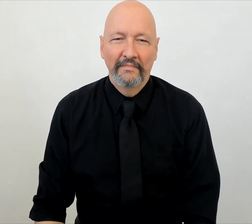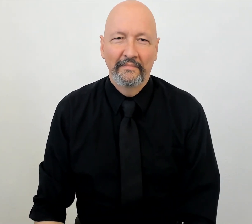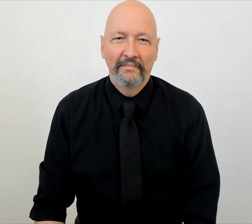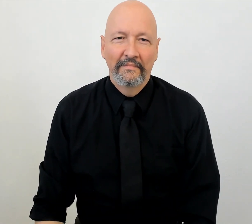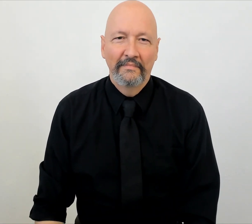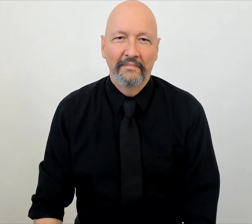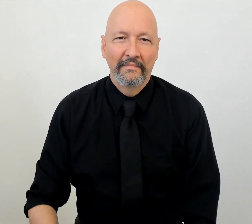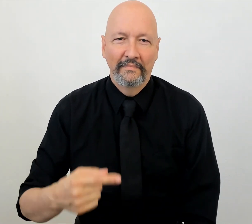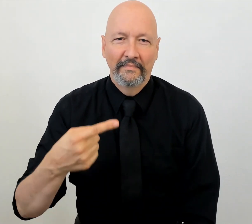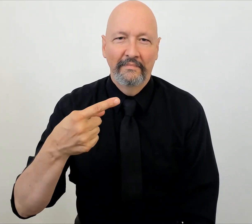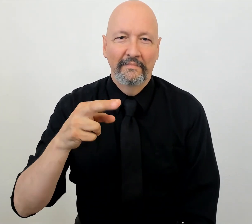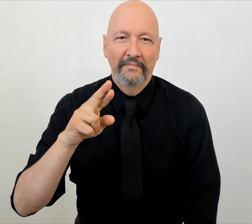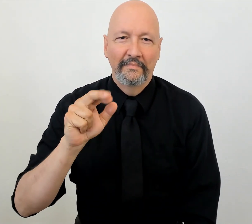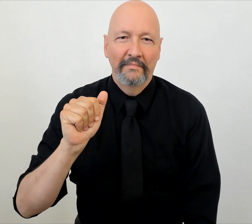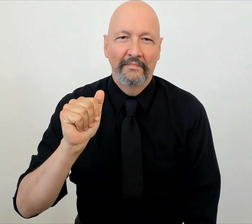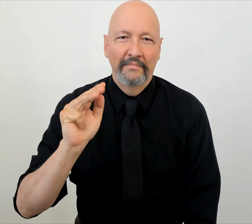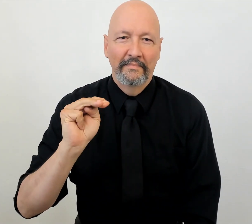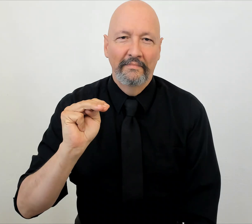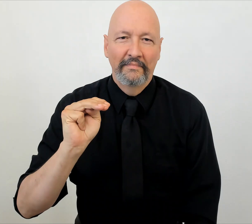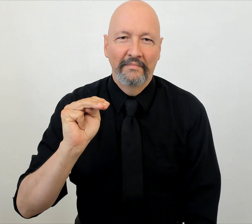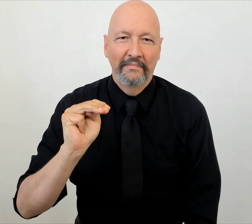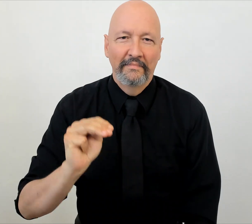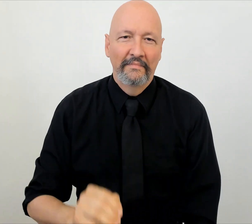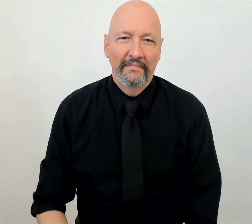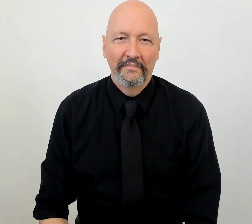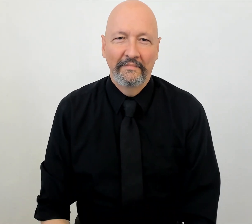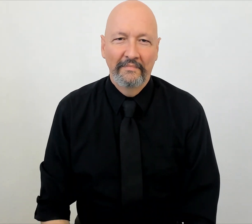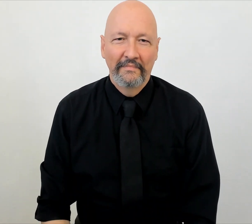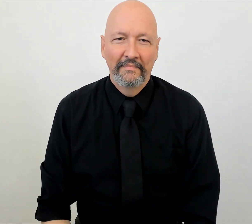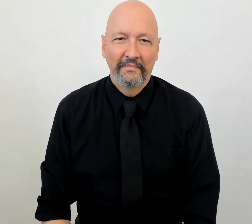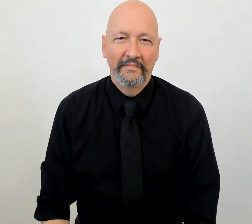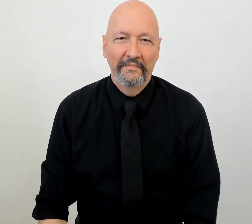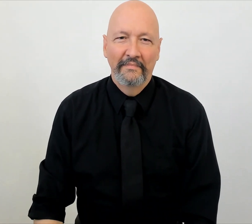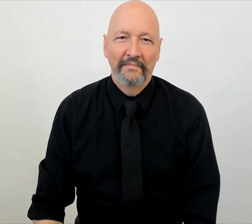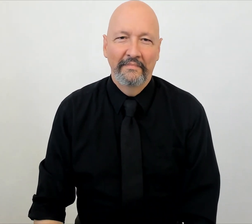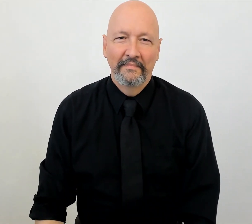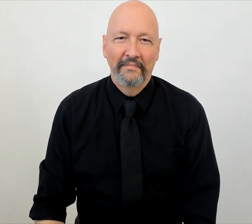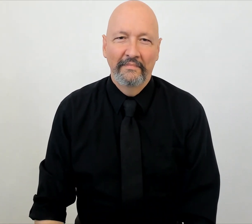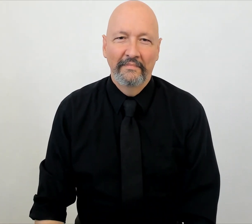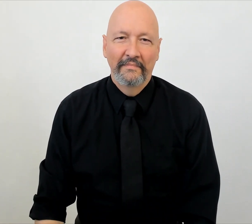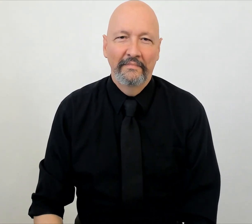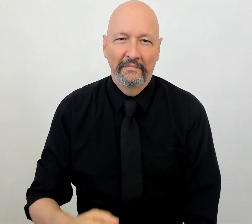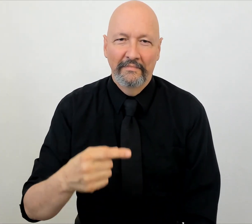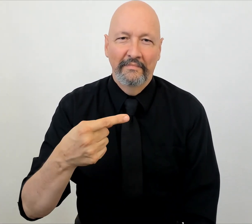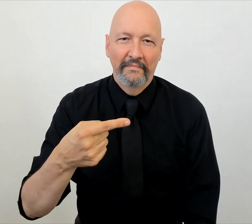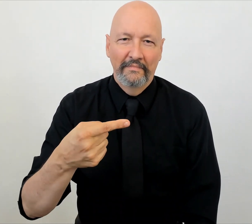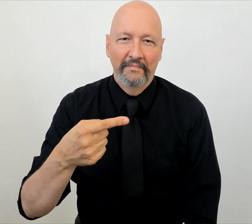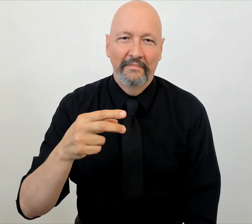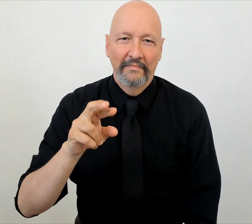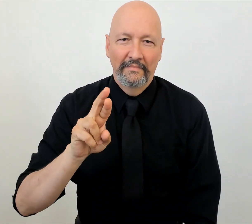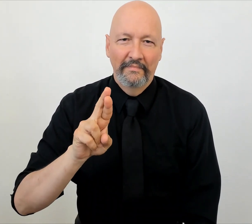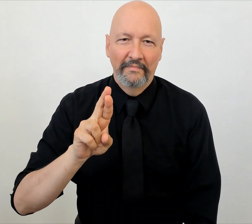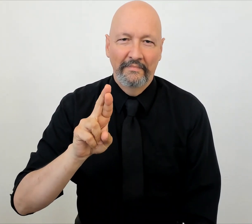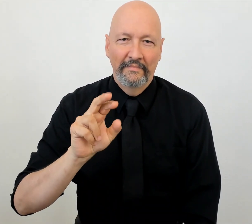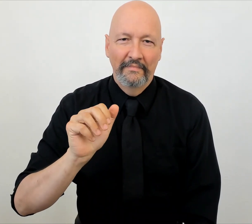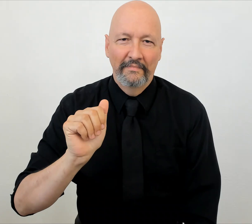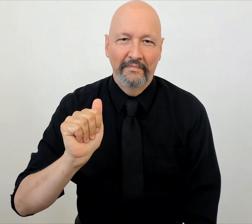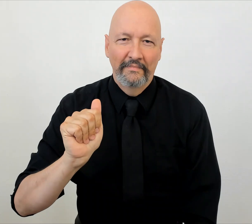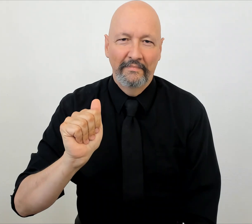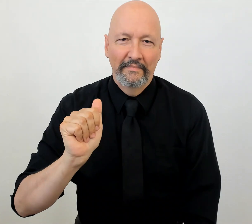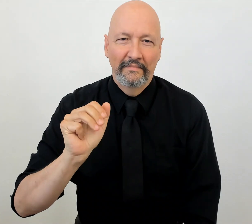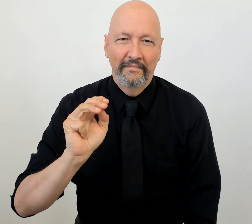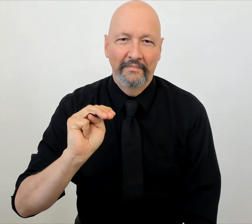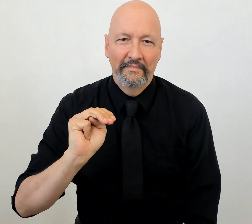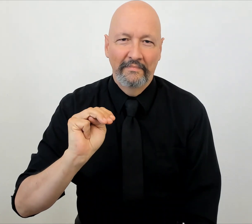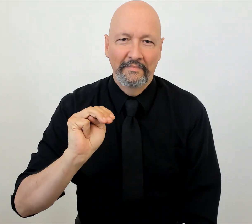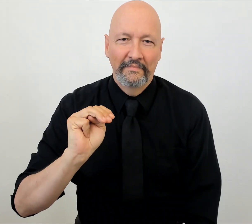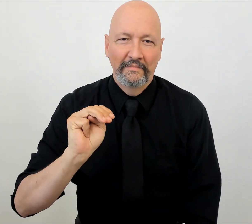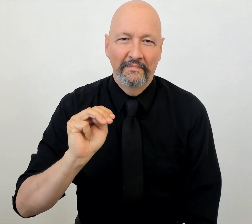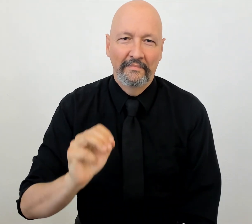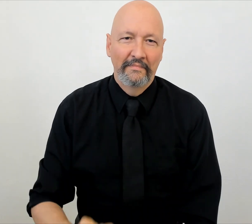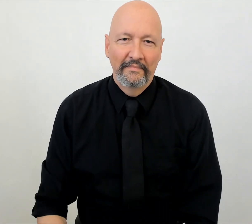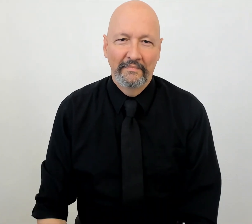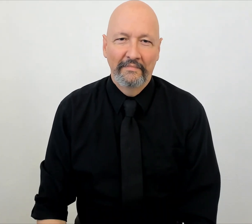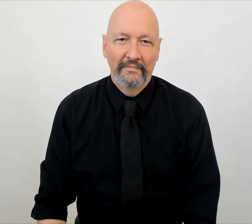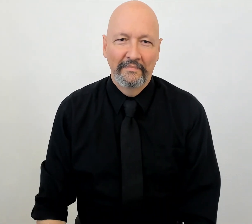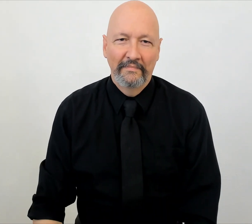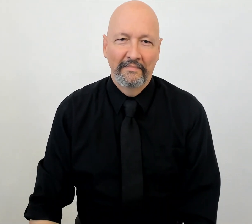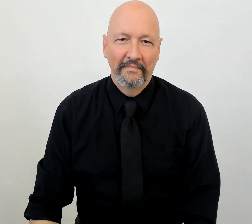Spell GRAM